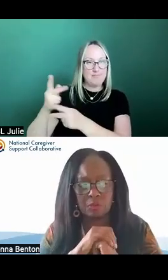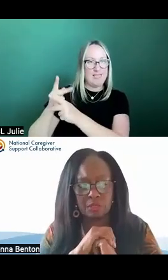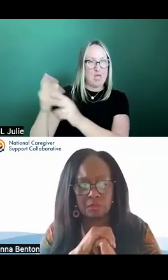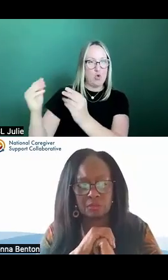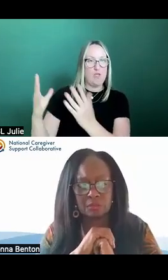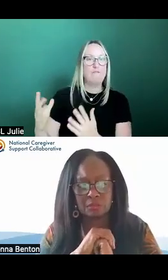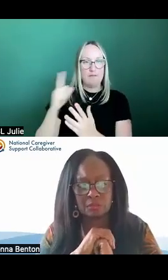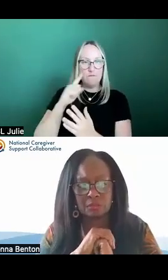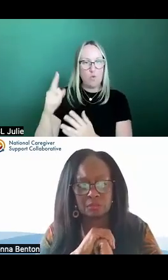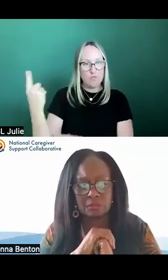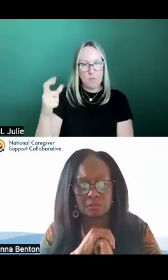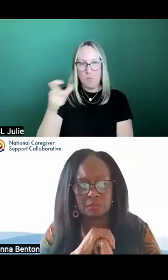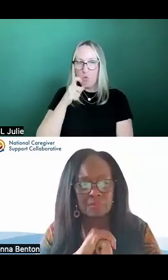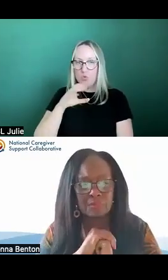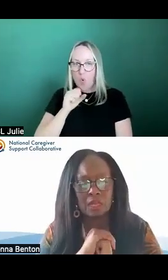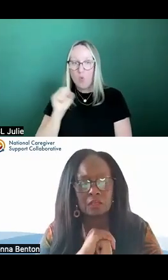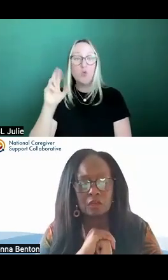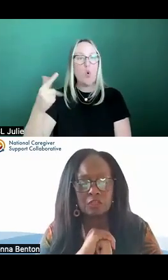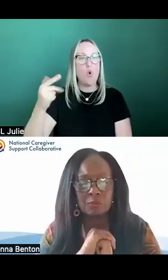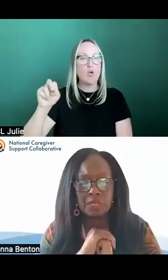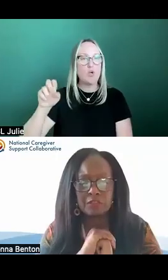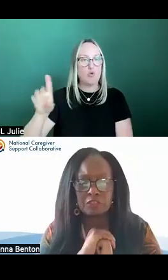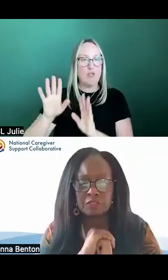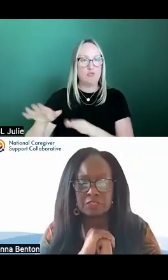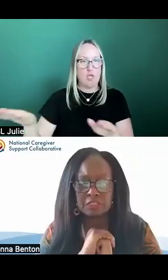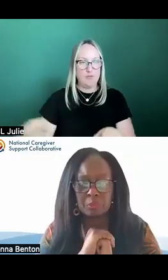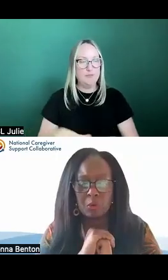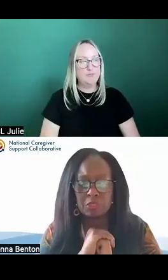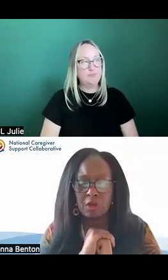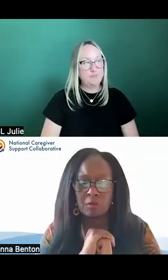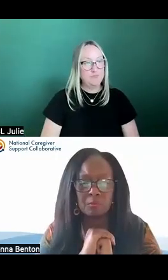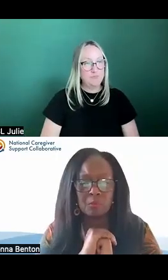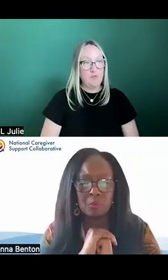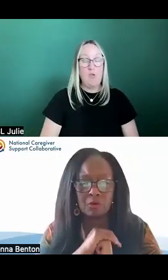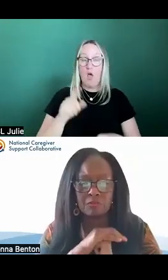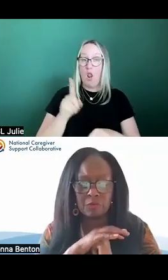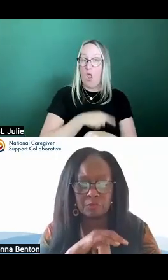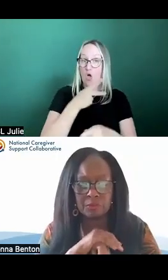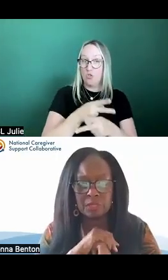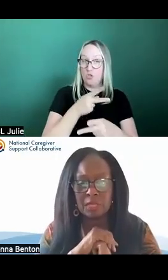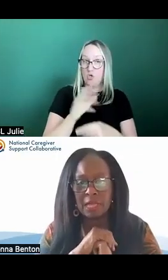an older adult or a grandchild. Long-term care services and supports are more affordable and